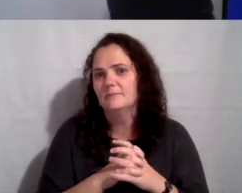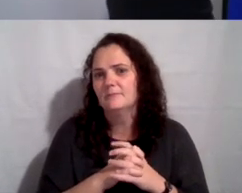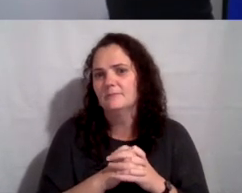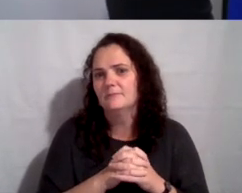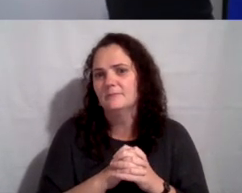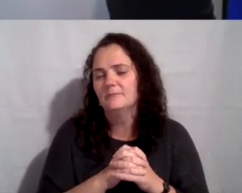we're bringing that